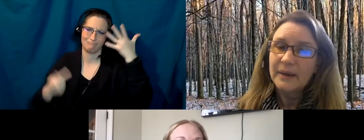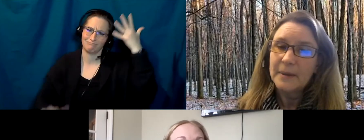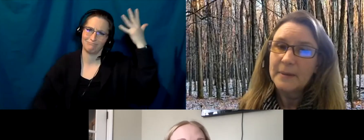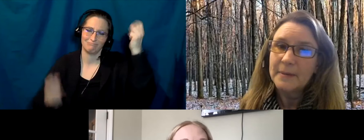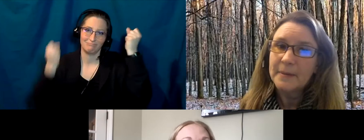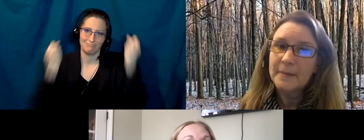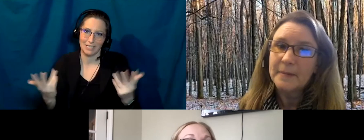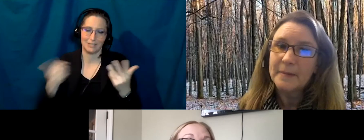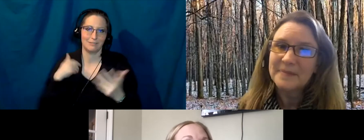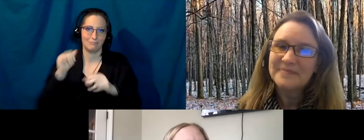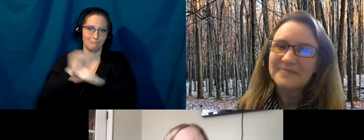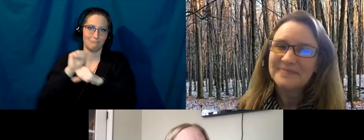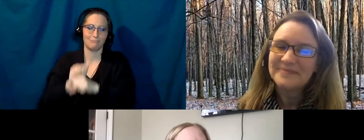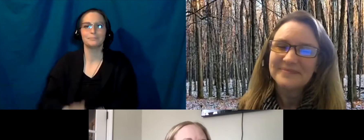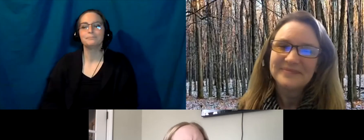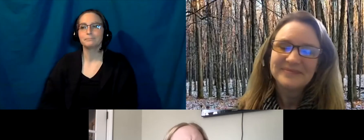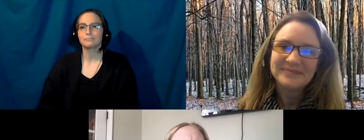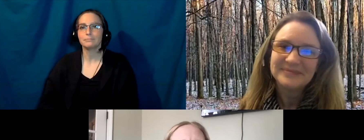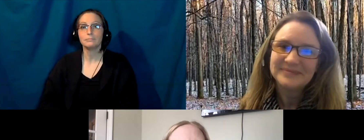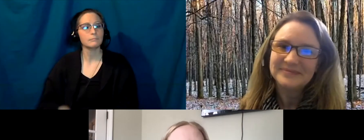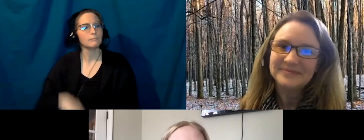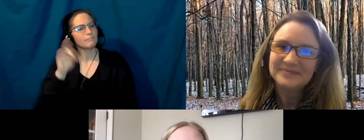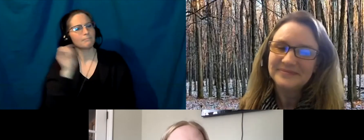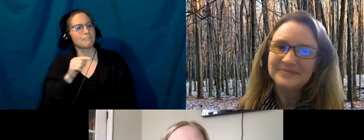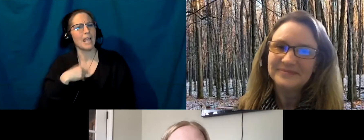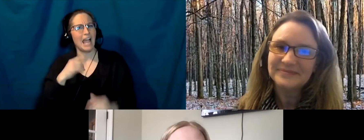Jolene: Great. Another question Andrea. How long have you been in your current position?